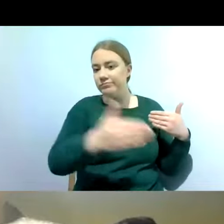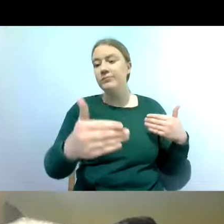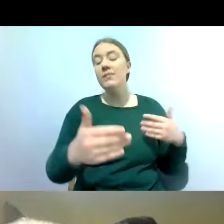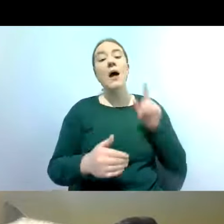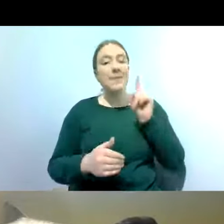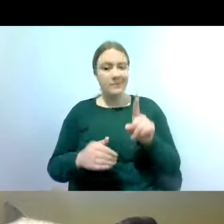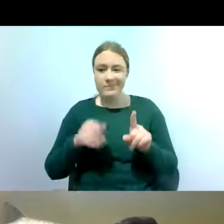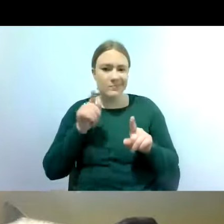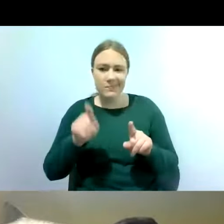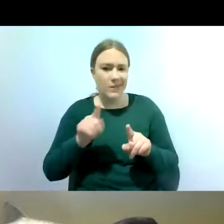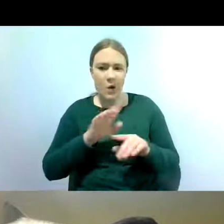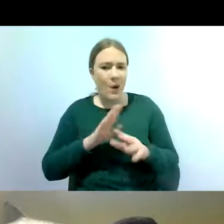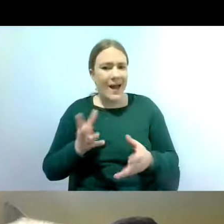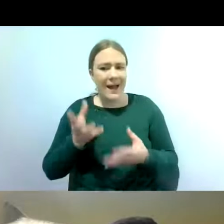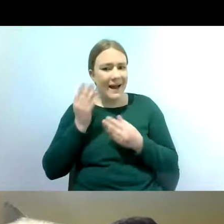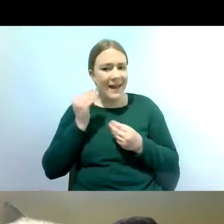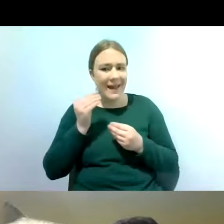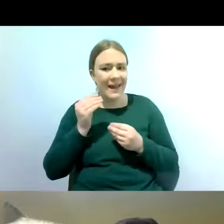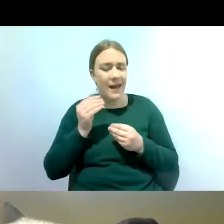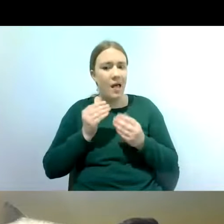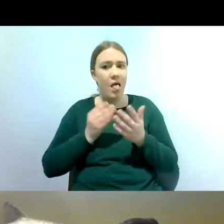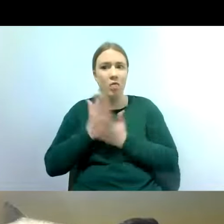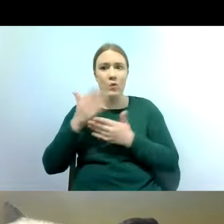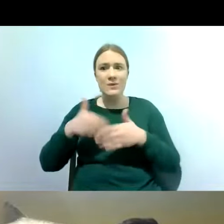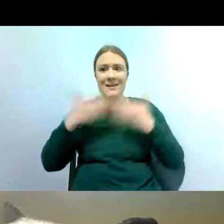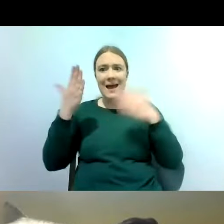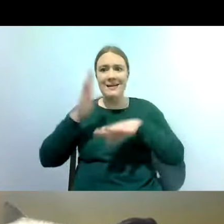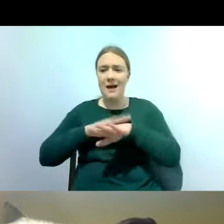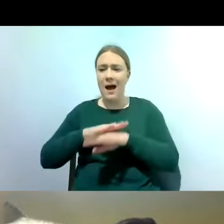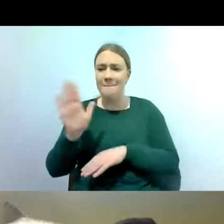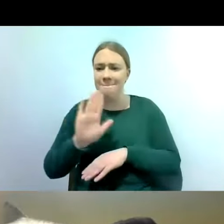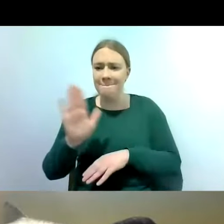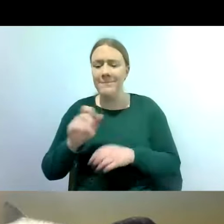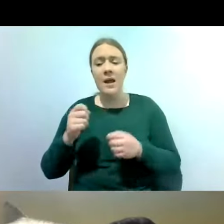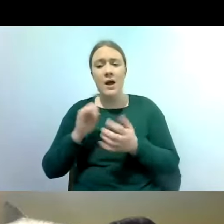that any of this spawning activity during the day because shad spawning is highly nocturnal